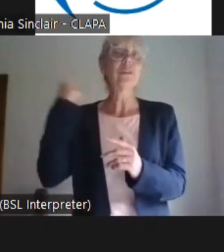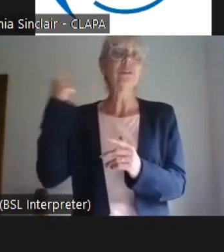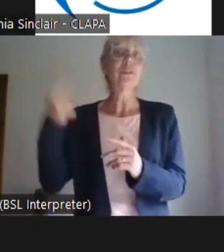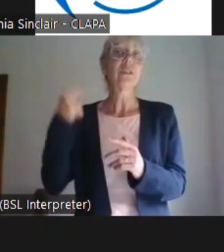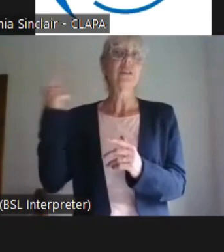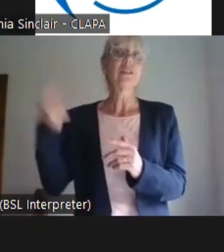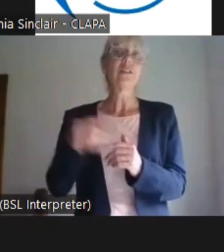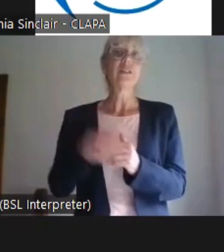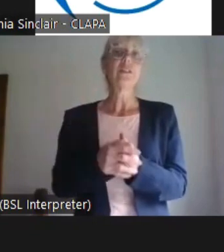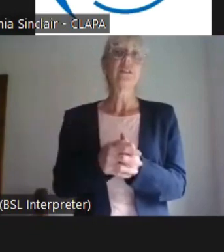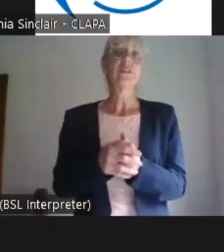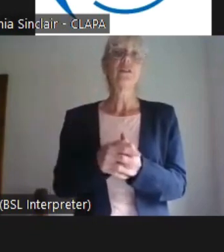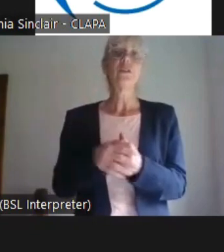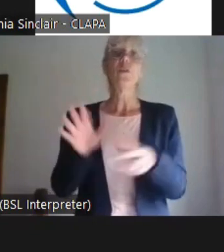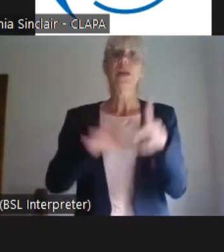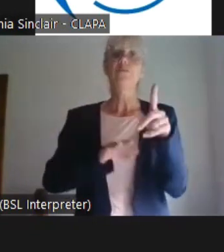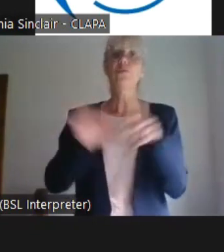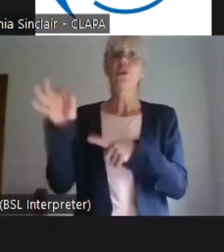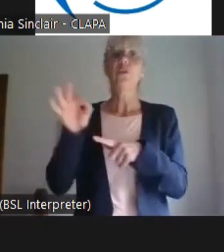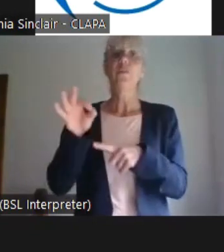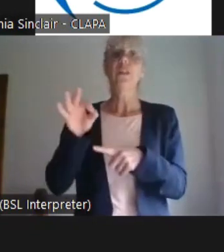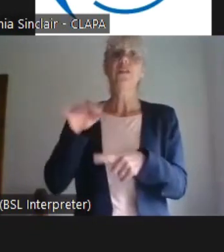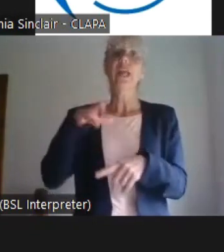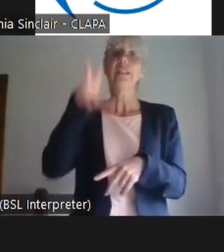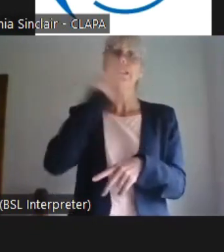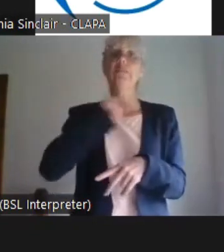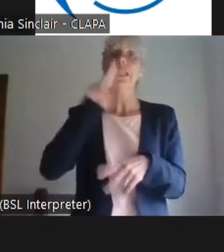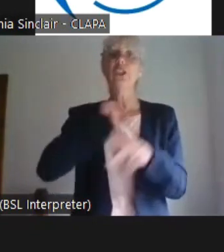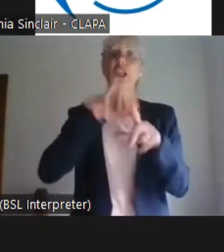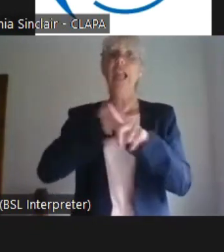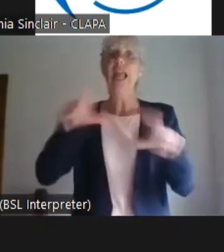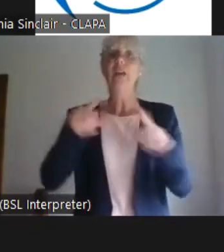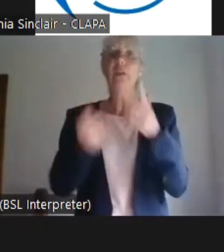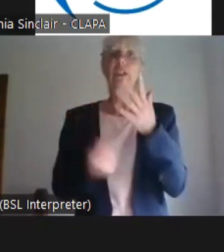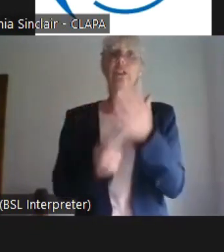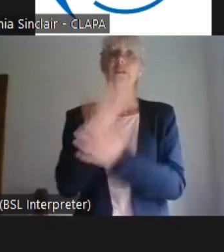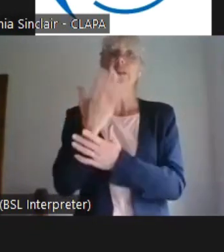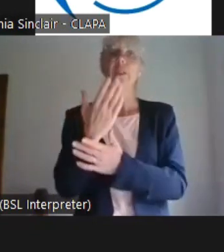development speech and language development as much as possible I hope that makes sense